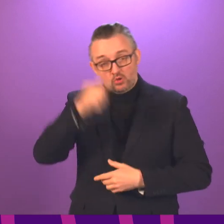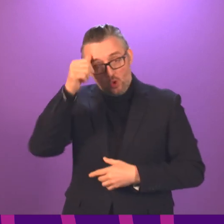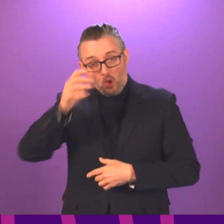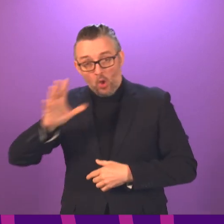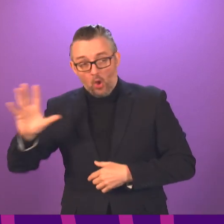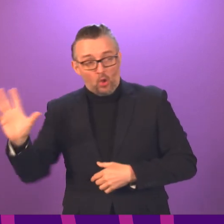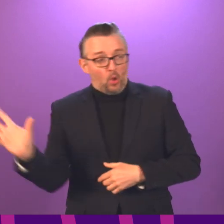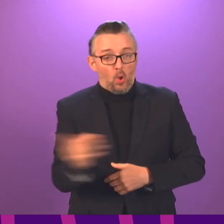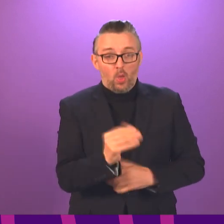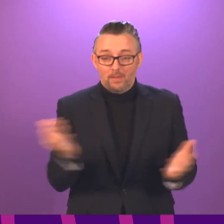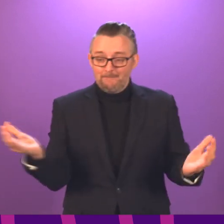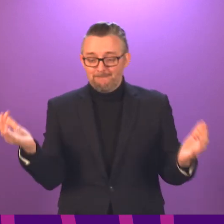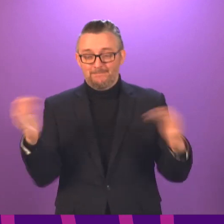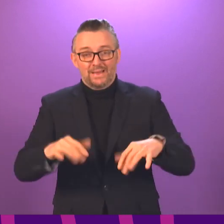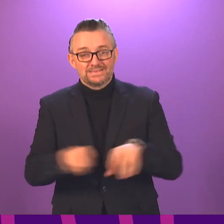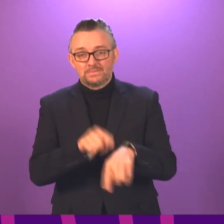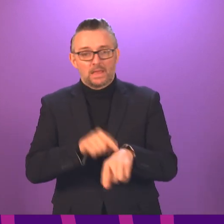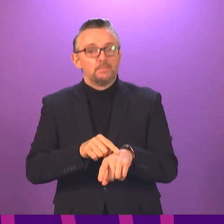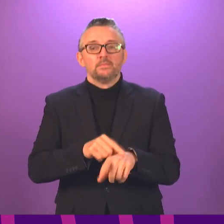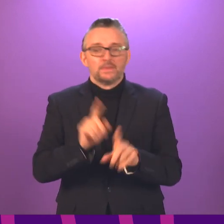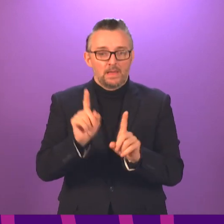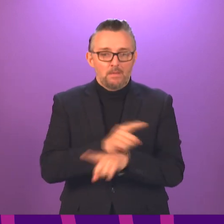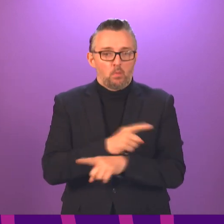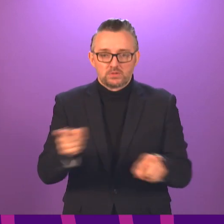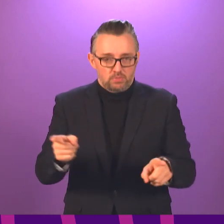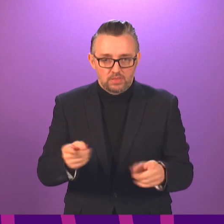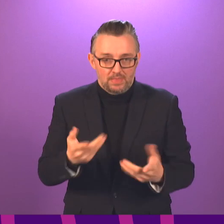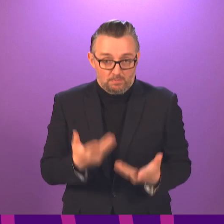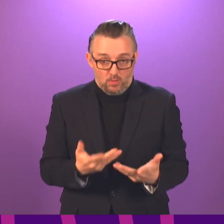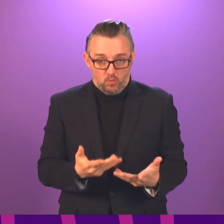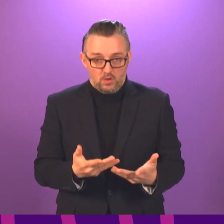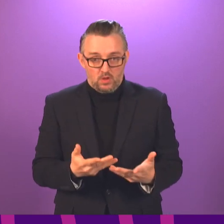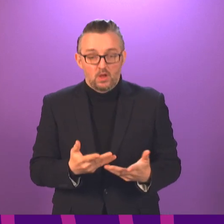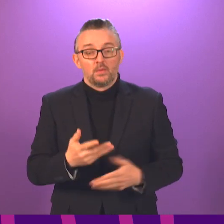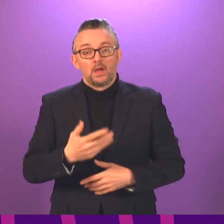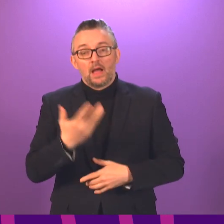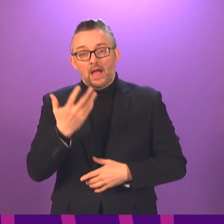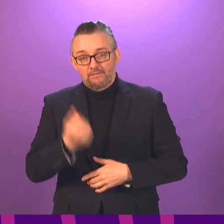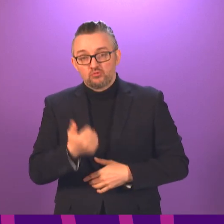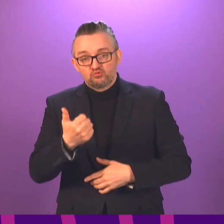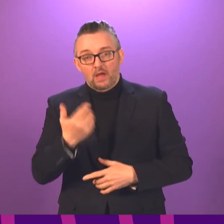all young people back to school as normal, there is good provision of remote learning